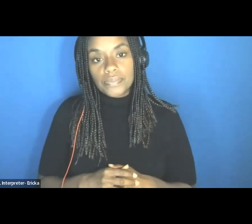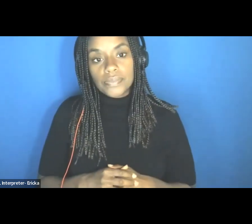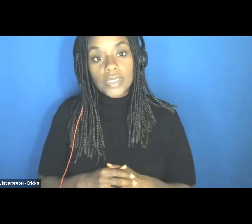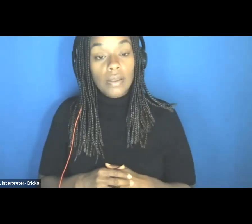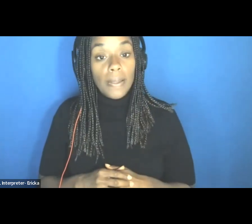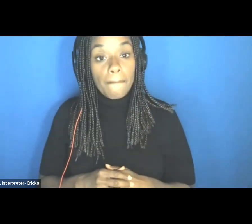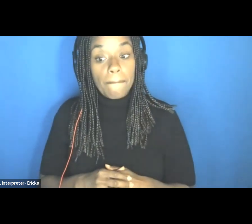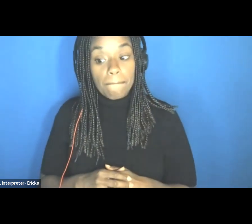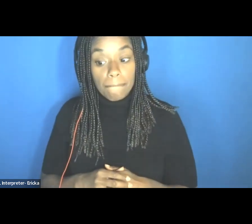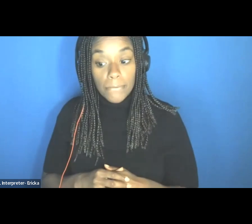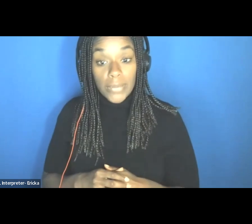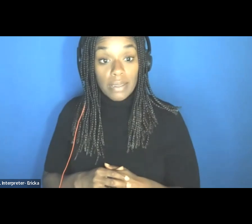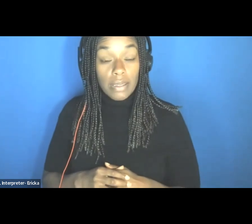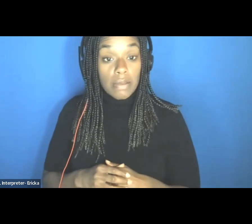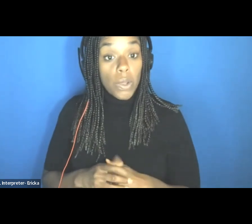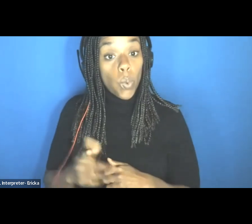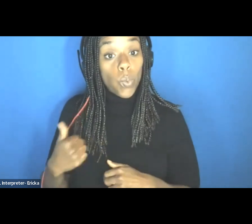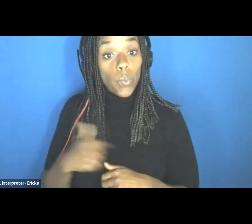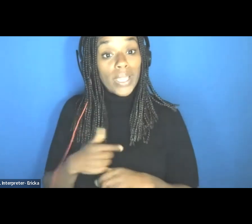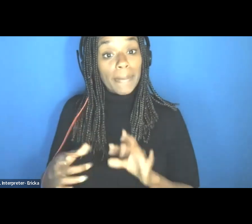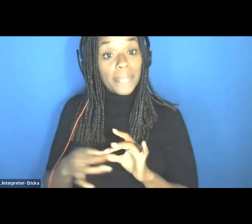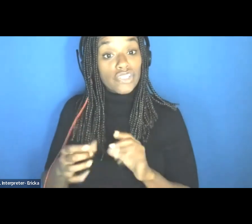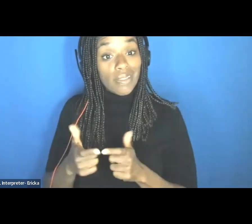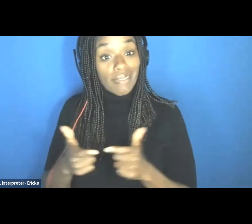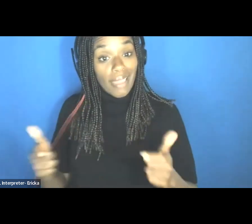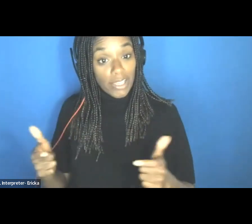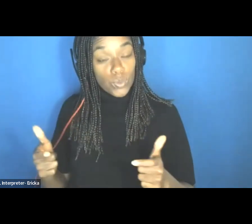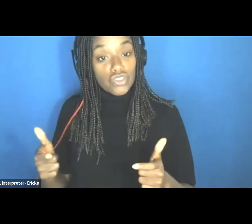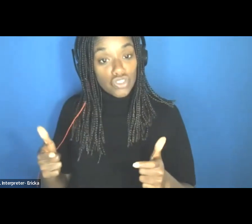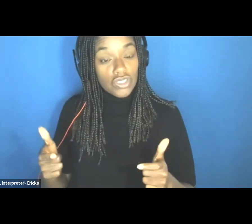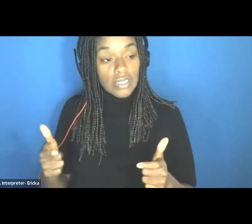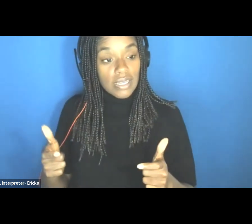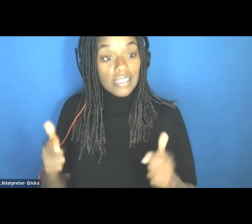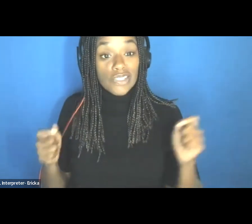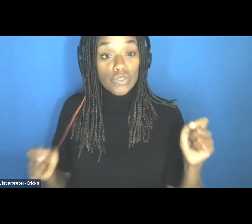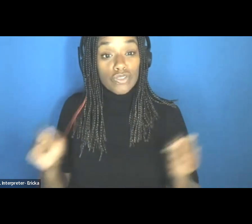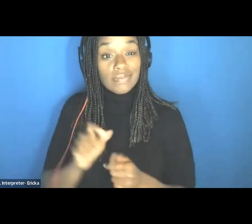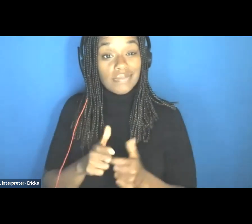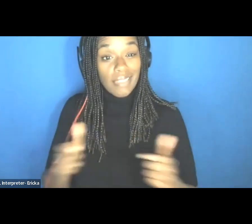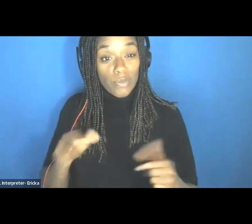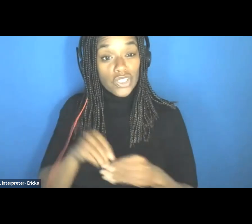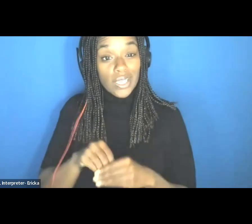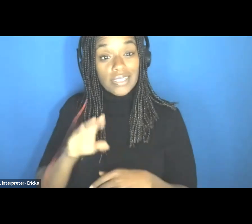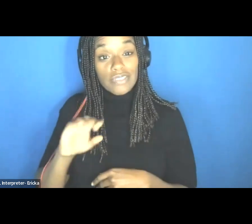It's very important to learn that.